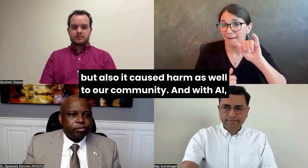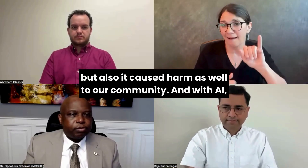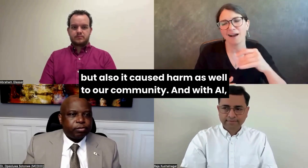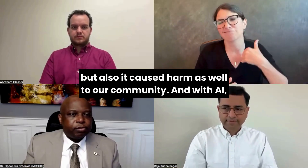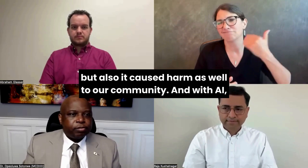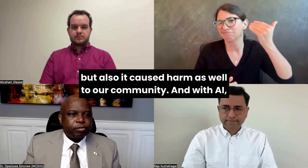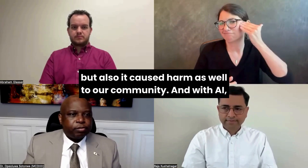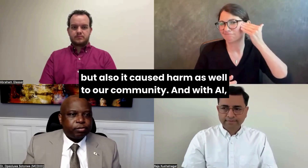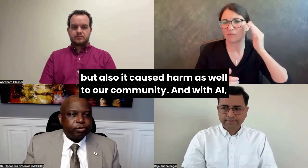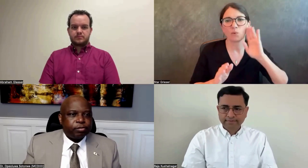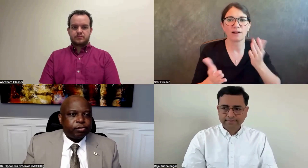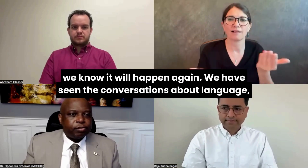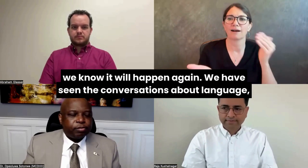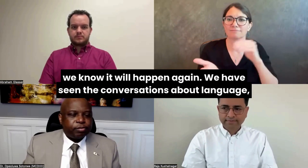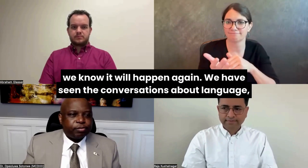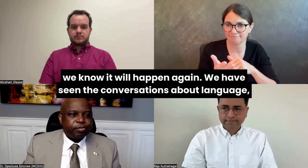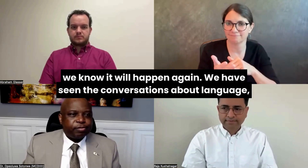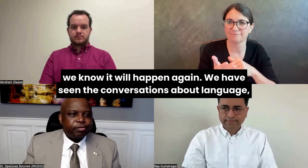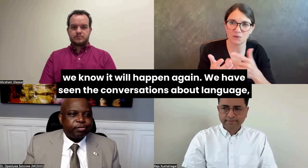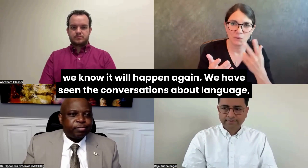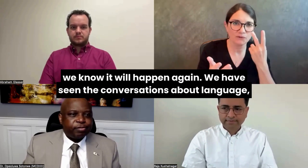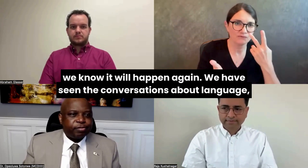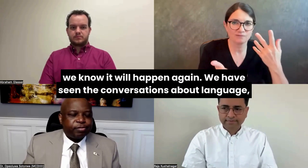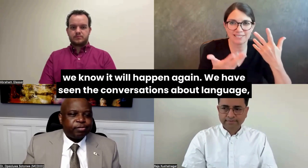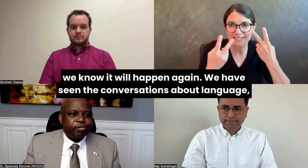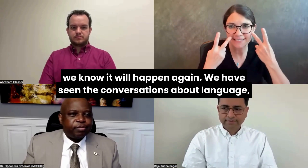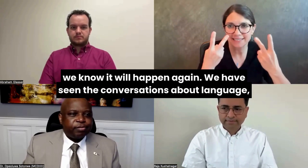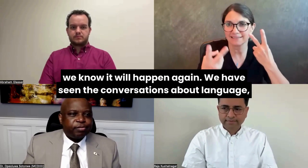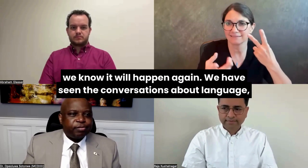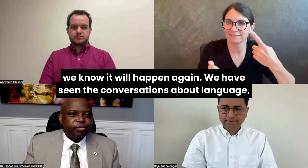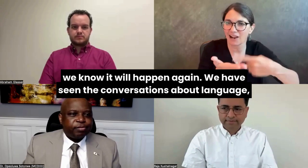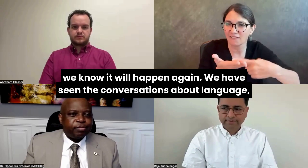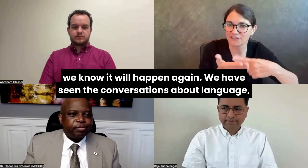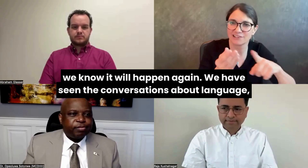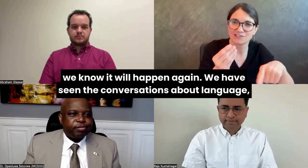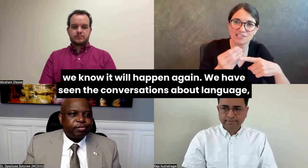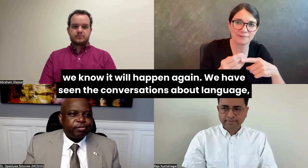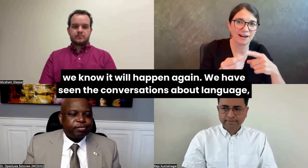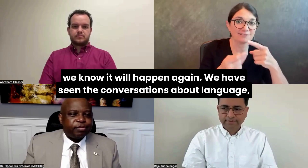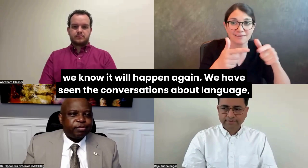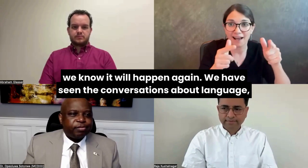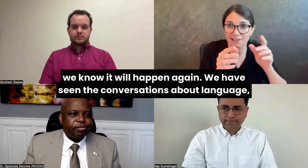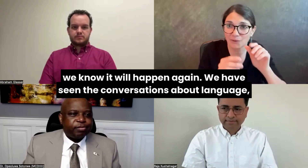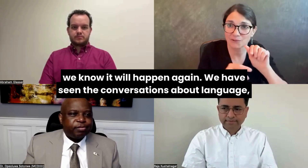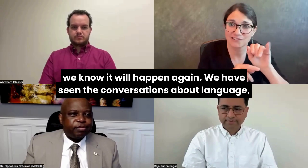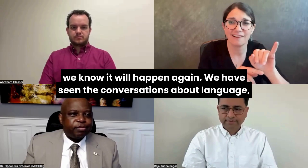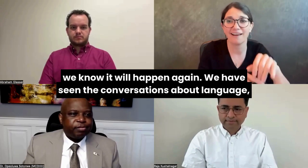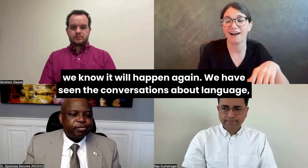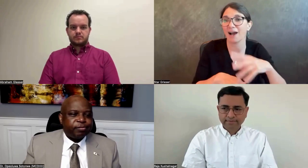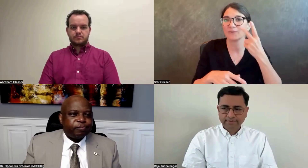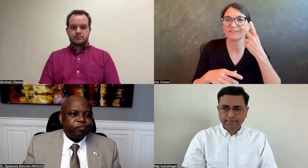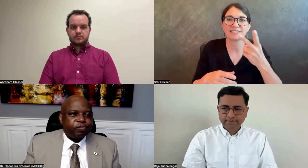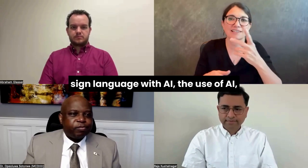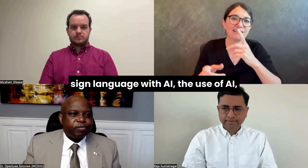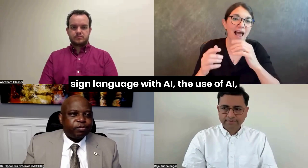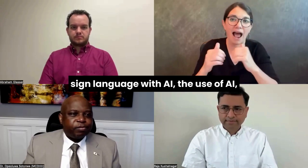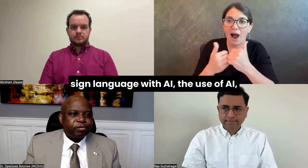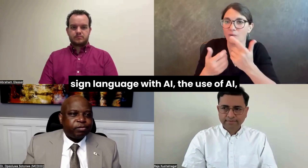we know it will happen again. We have seen the conversations about language, sign language with AI, the use of AI,